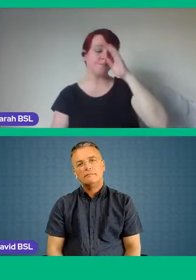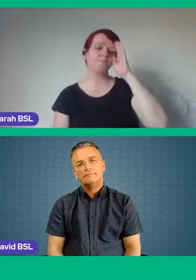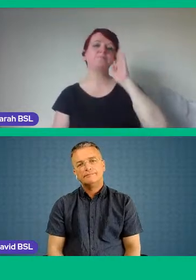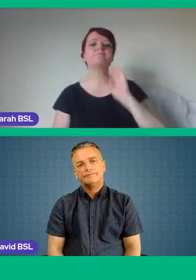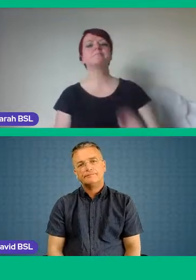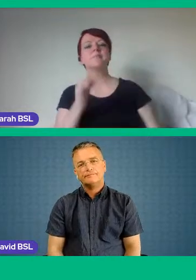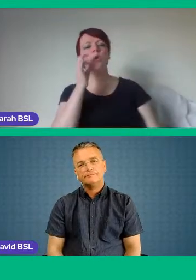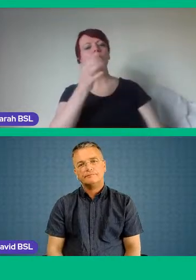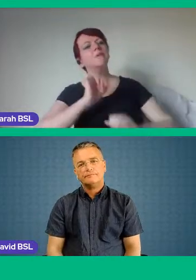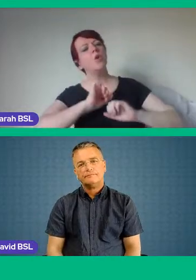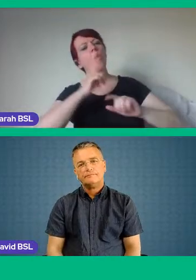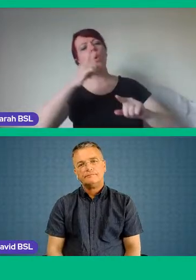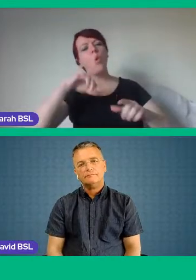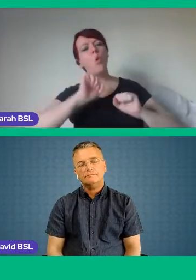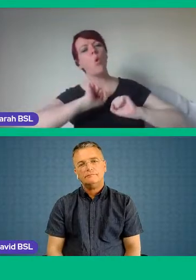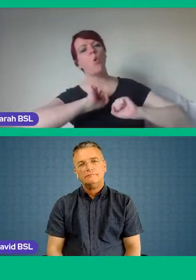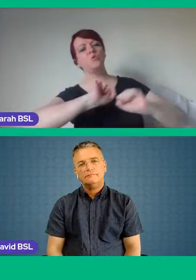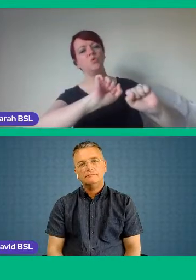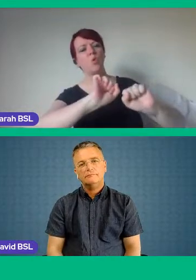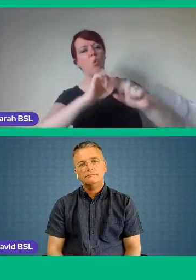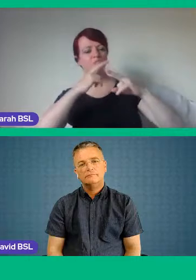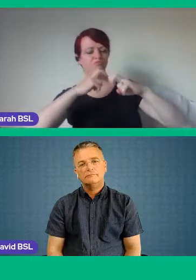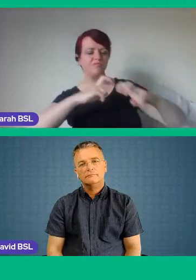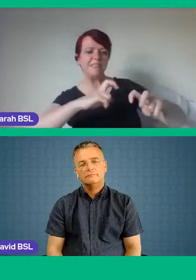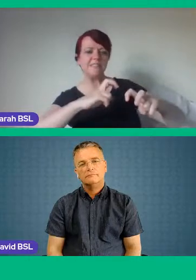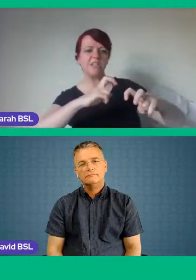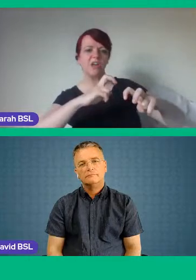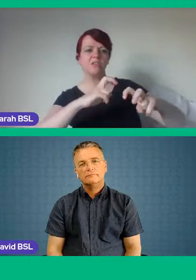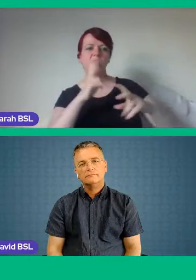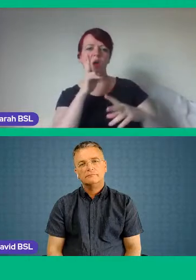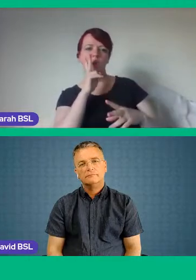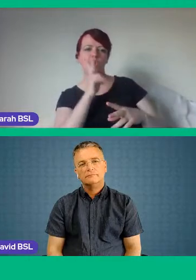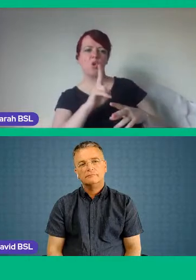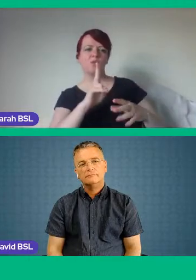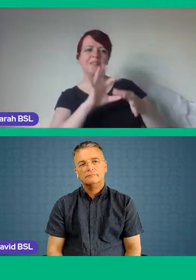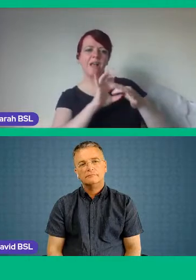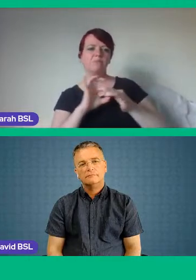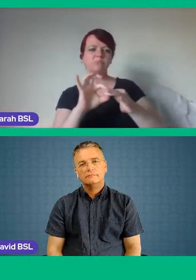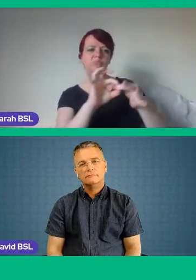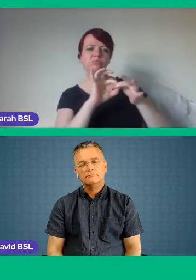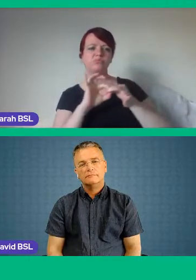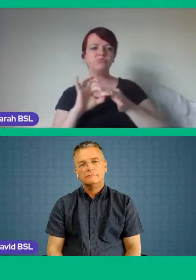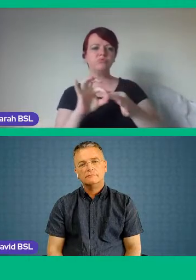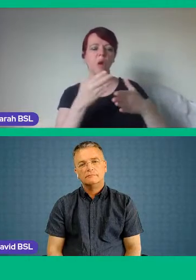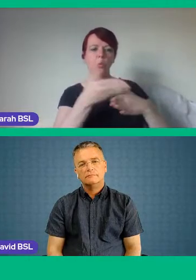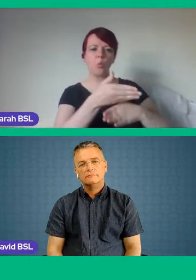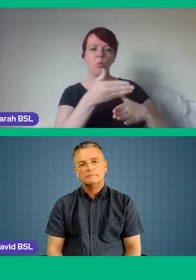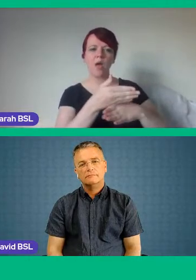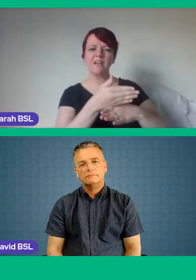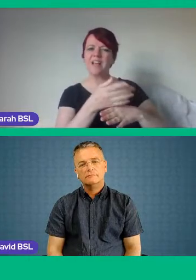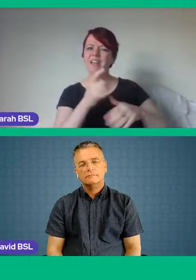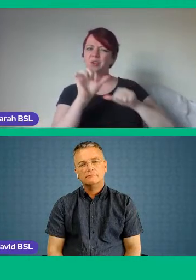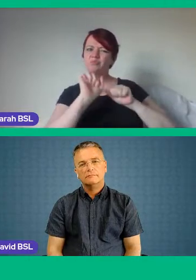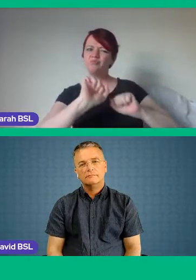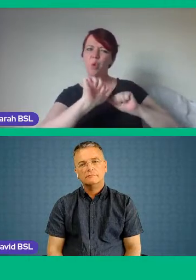So, all of your research has involved collaboration or co-creation in some way, what is your process of setting up new